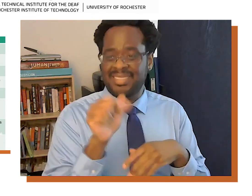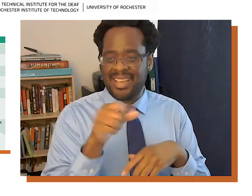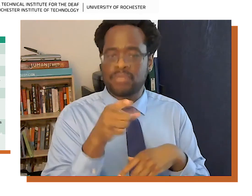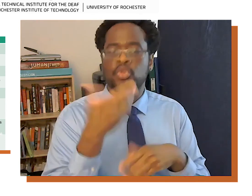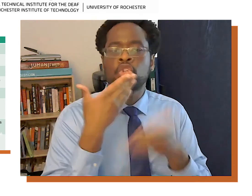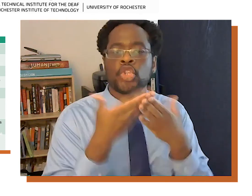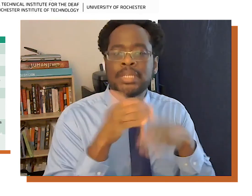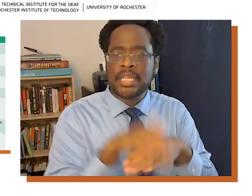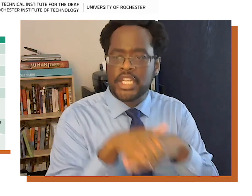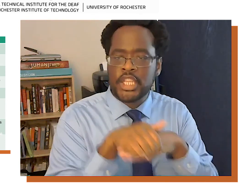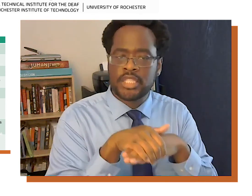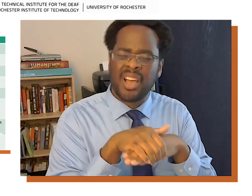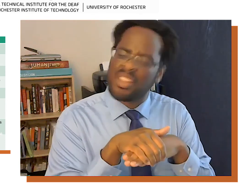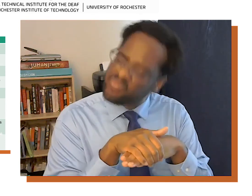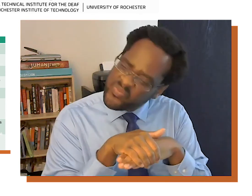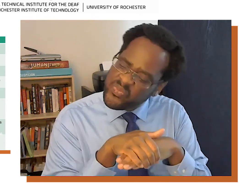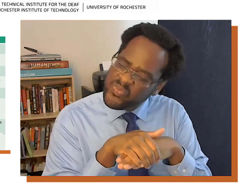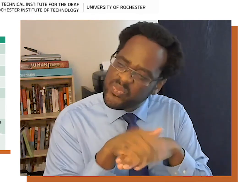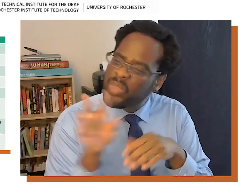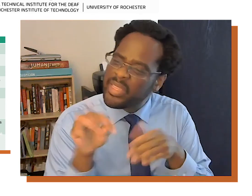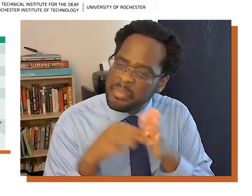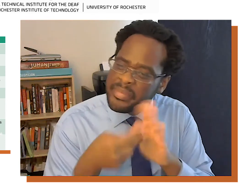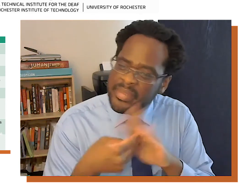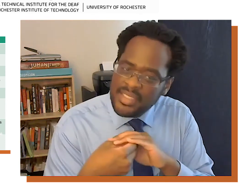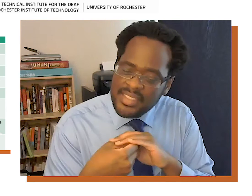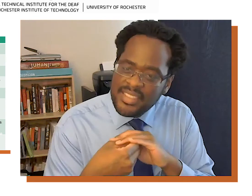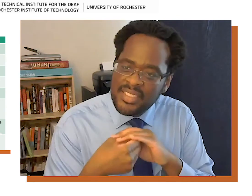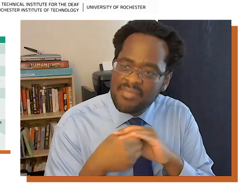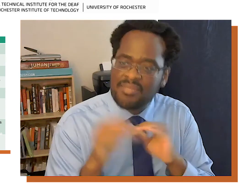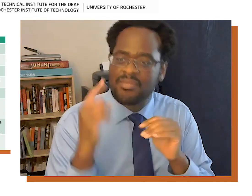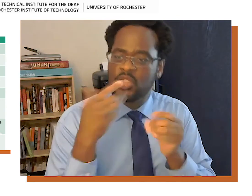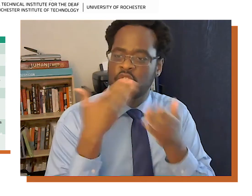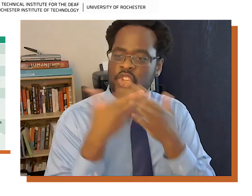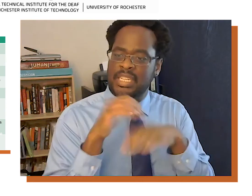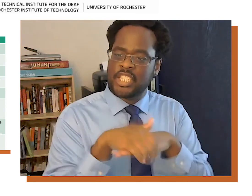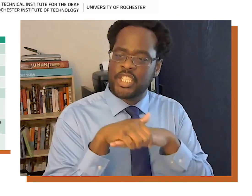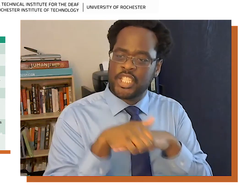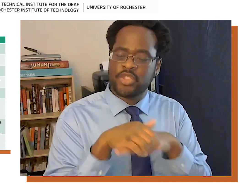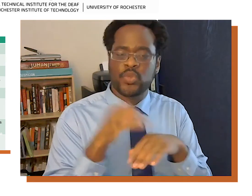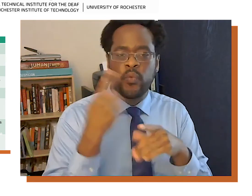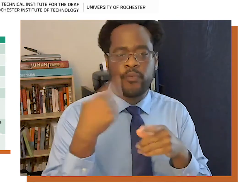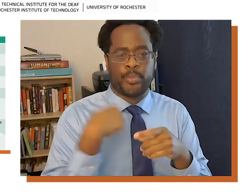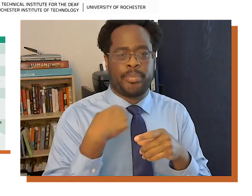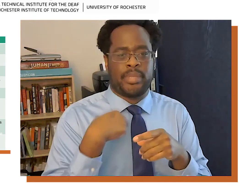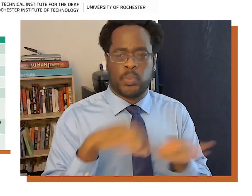but then also there were comments about, like, "That was good English." Well, what does that mean? What does "good English" mean?